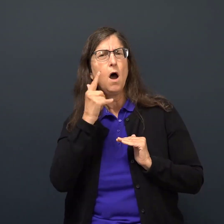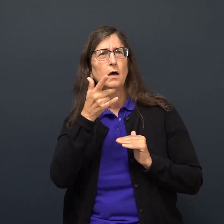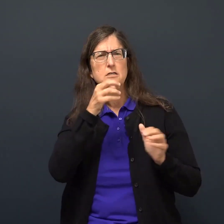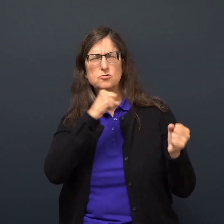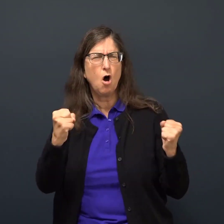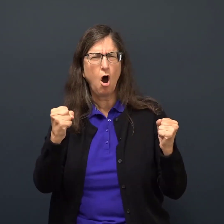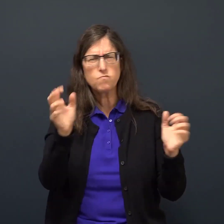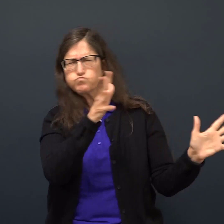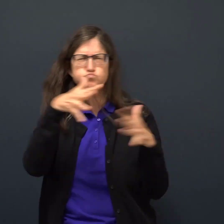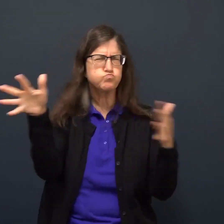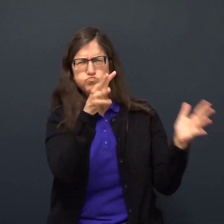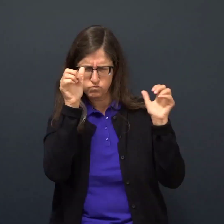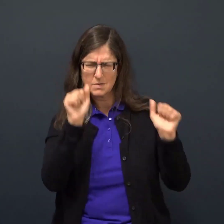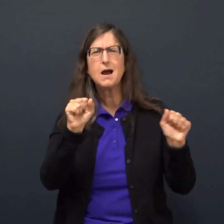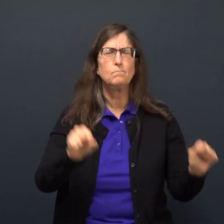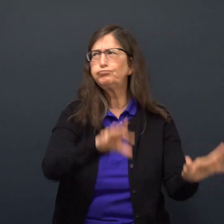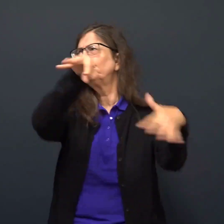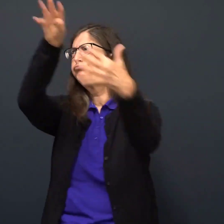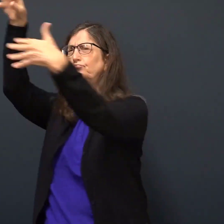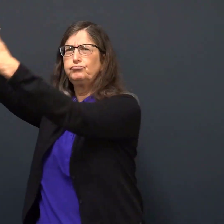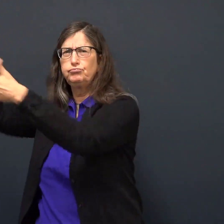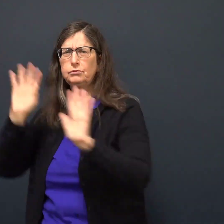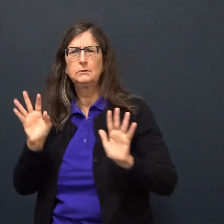Strong hurricane winds can blow them away.